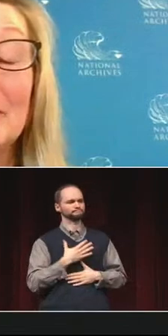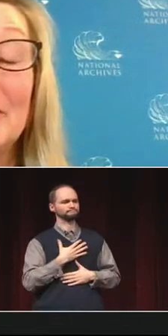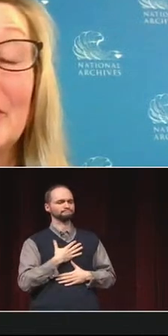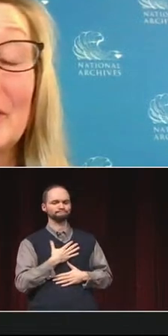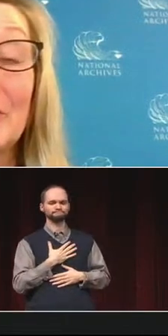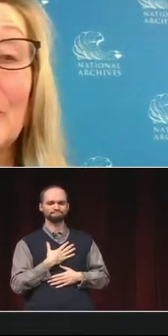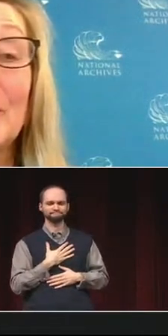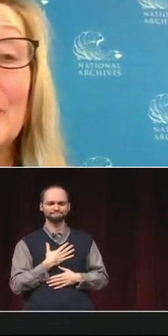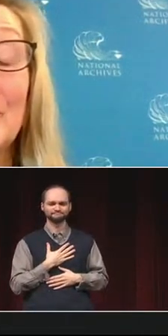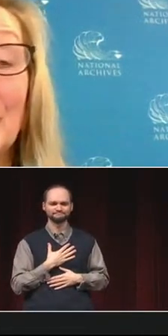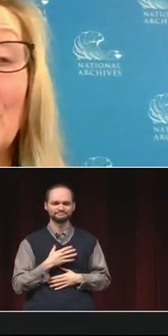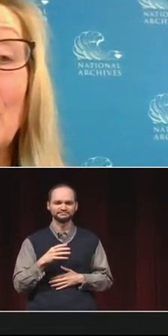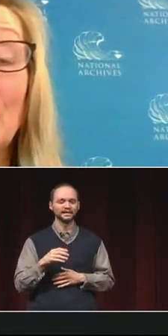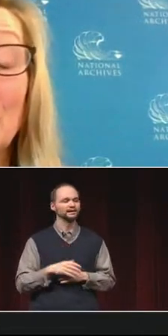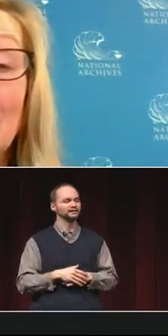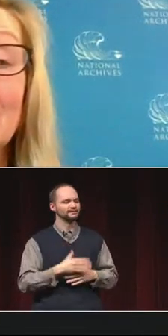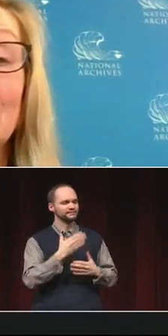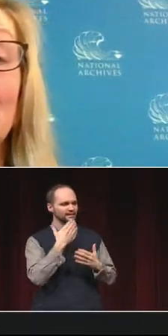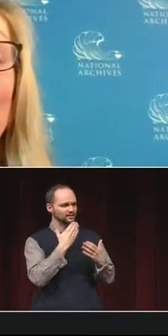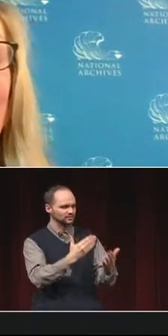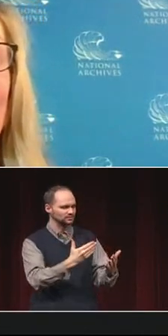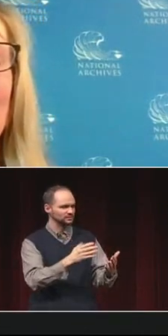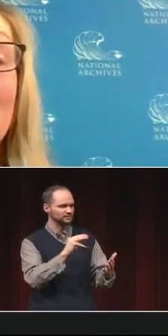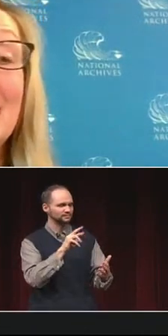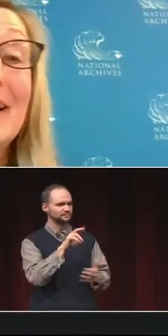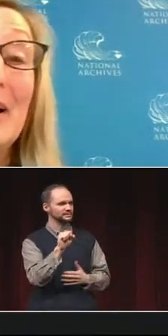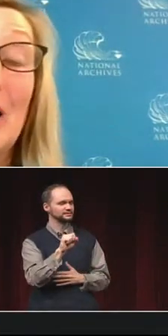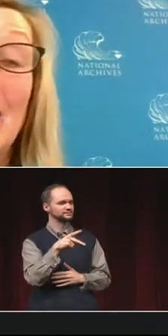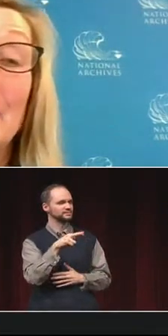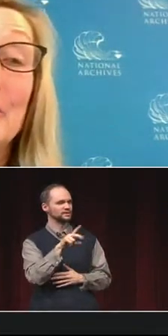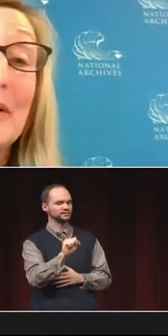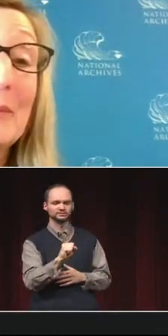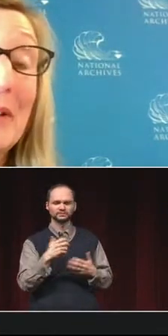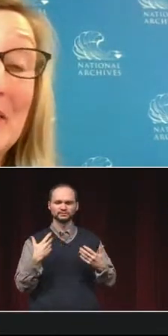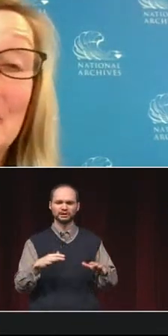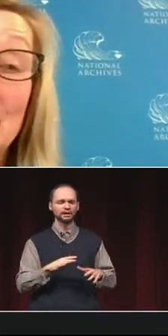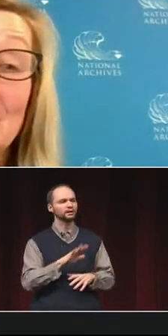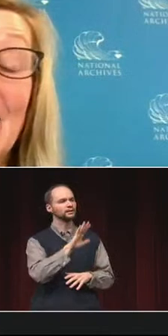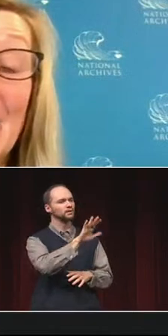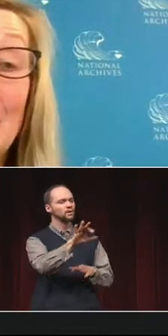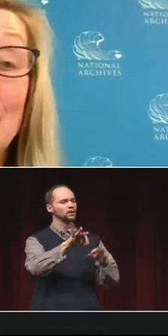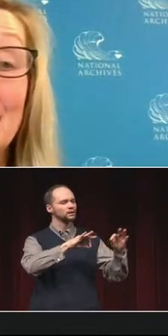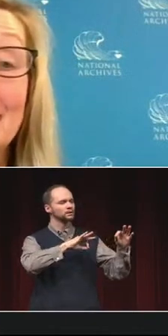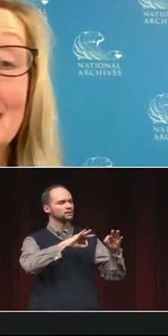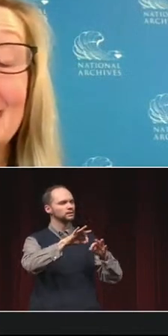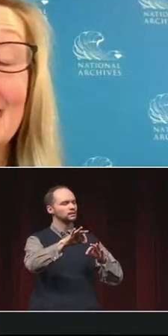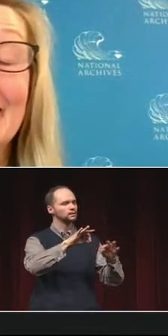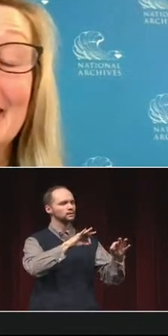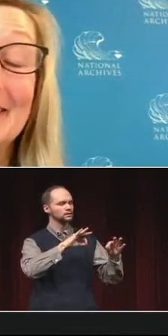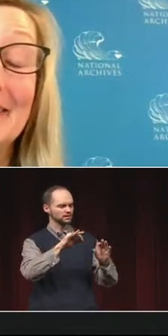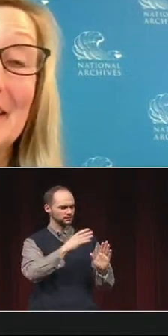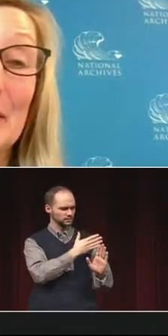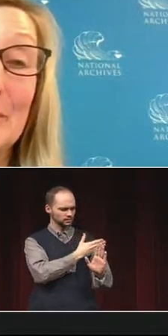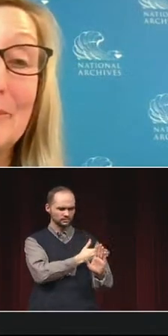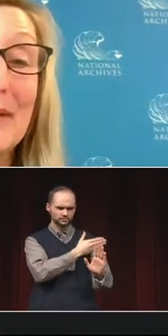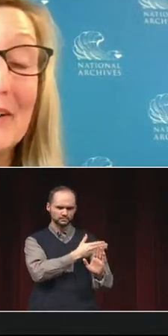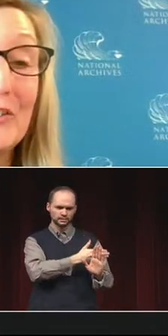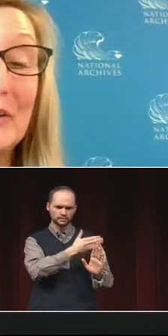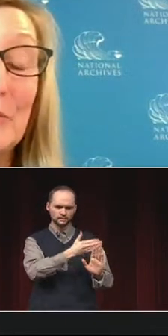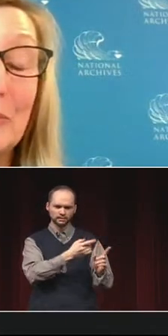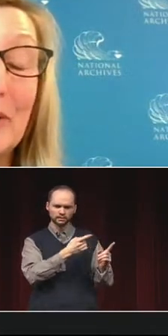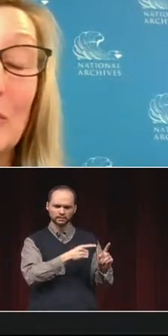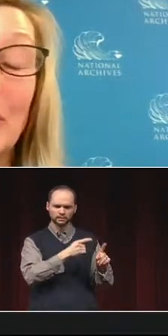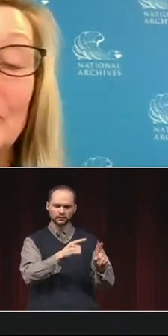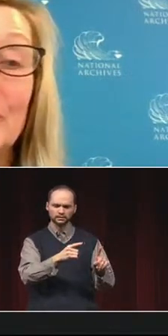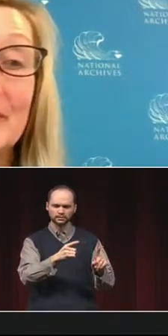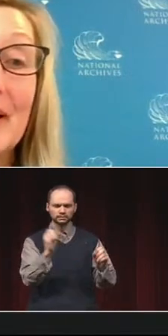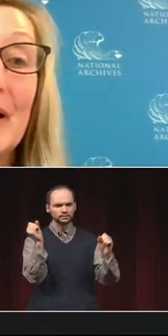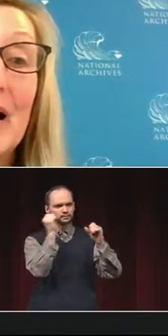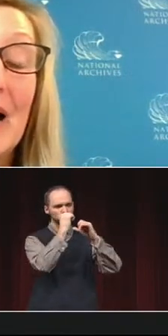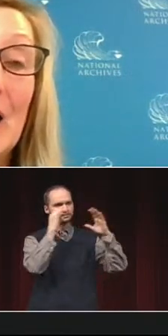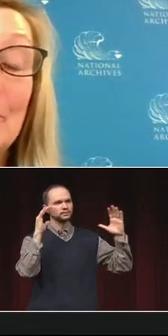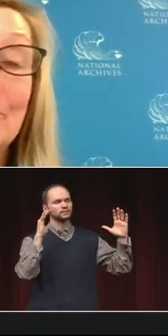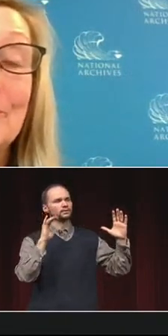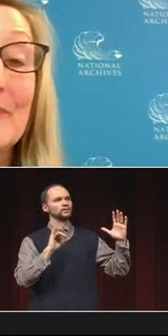just learned so much from how you explained things happened. And actually a question. You